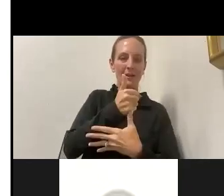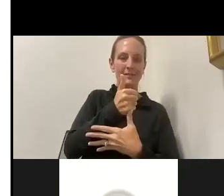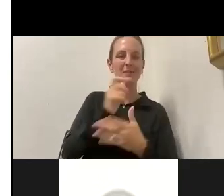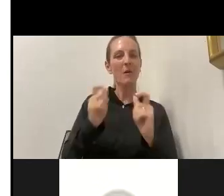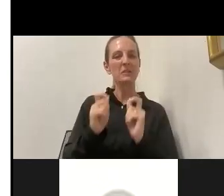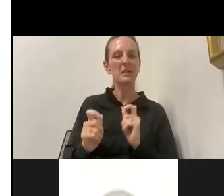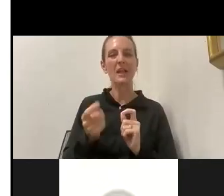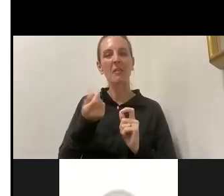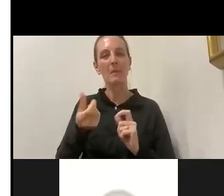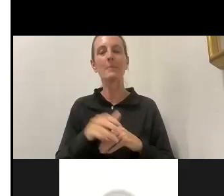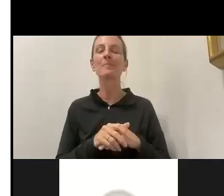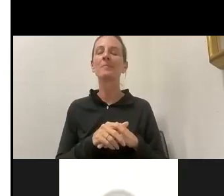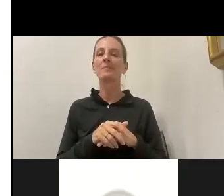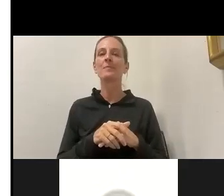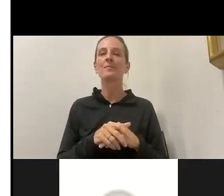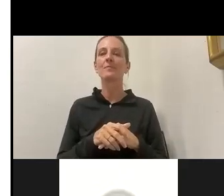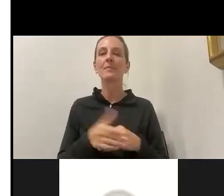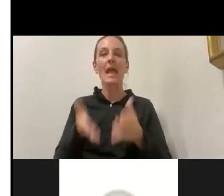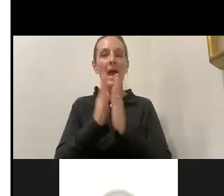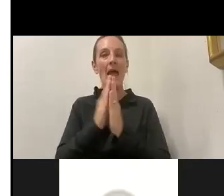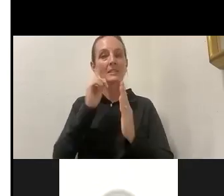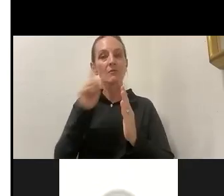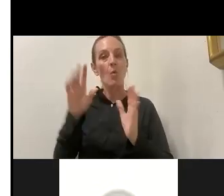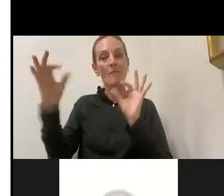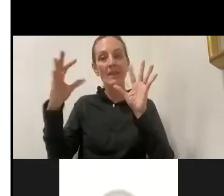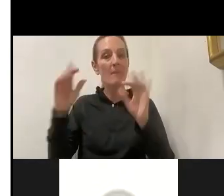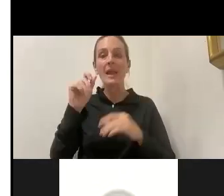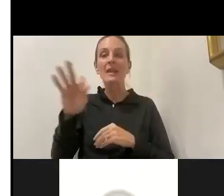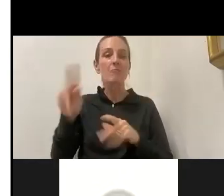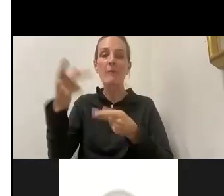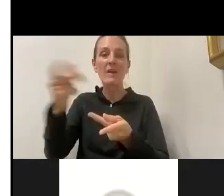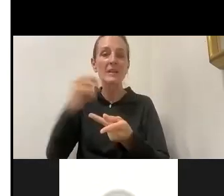Ask for feedback from unsuccessful proposals, so quite often, if you don't get the grant you will